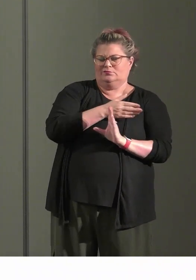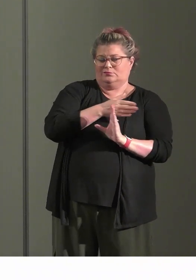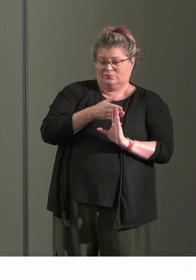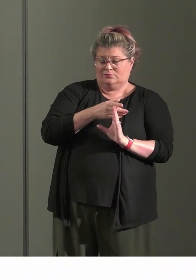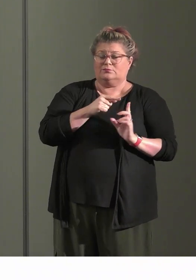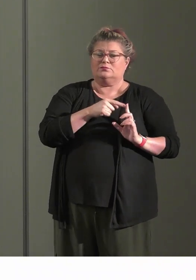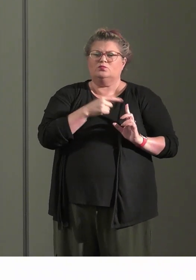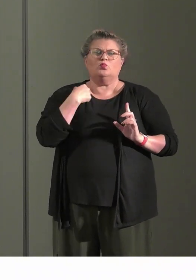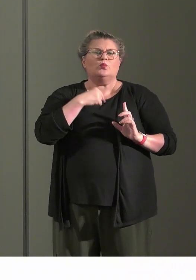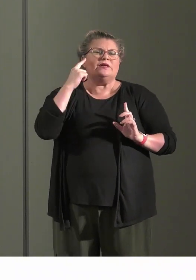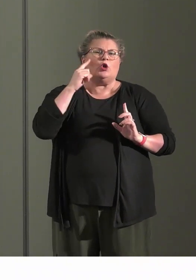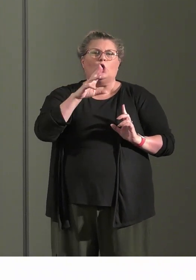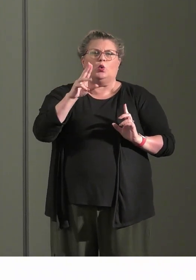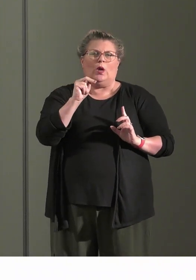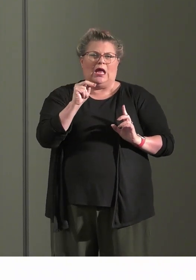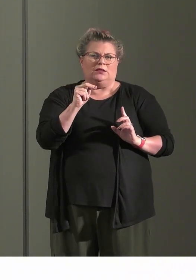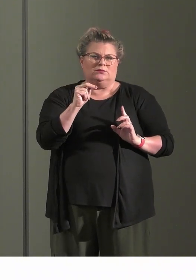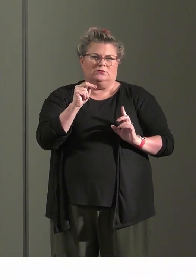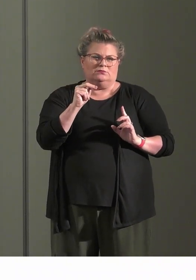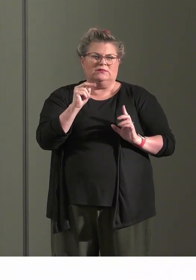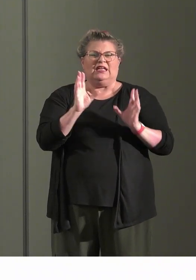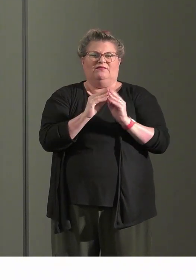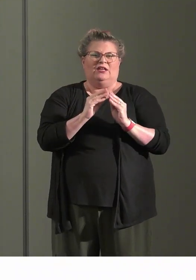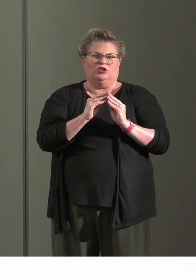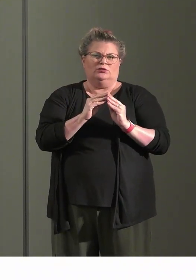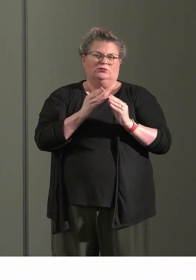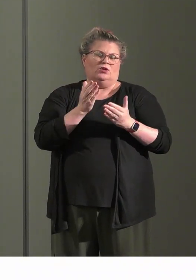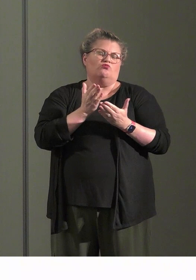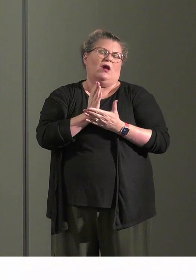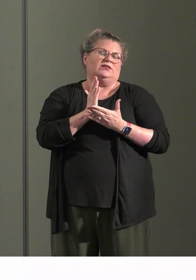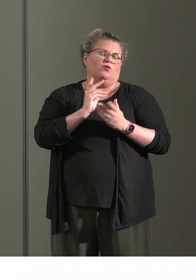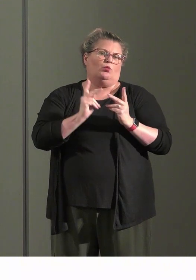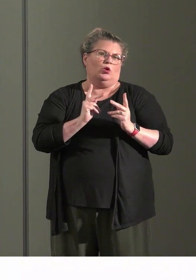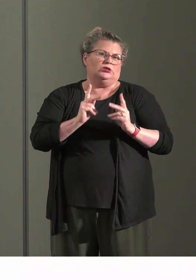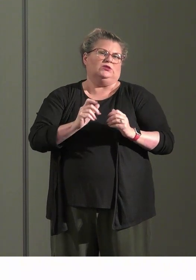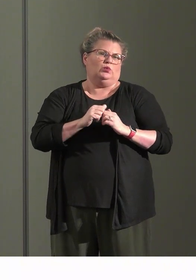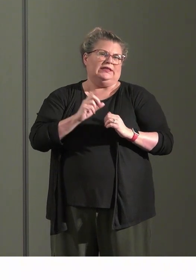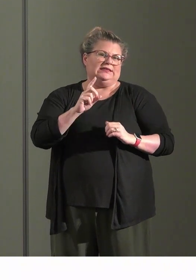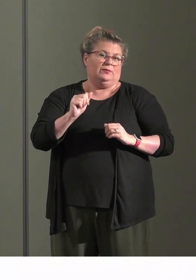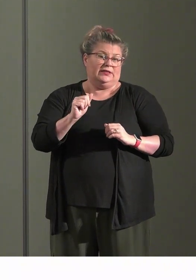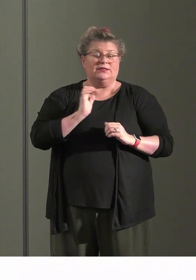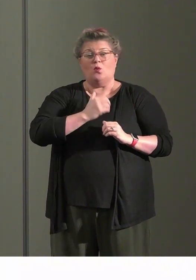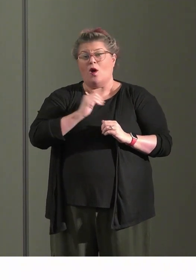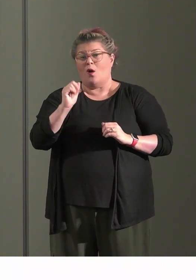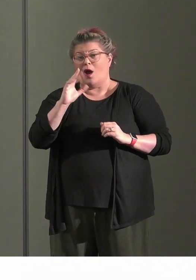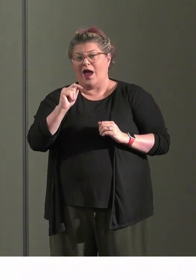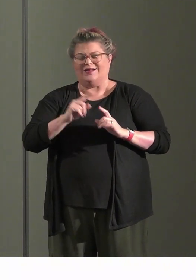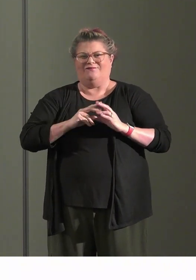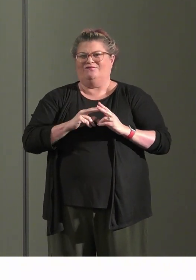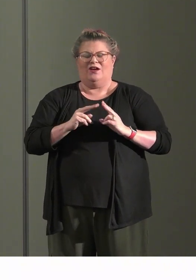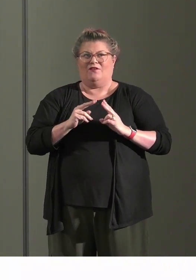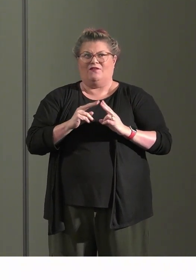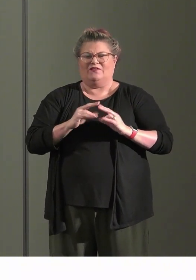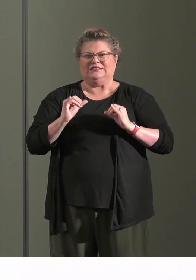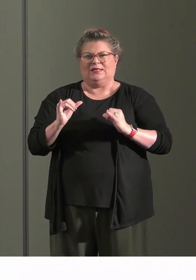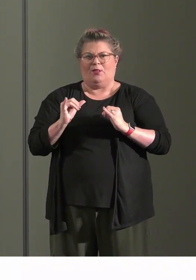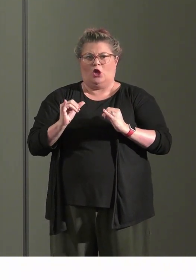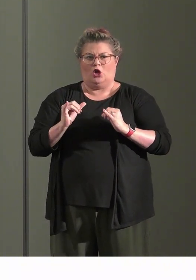heard of the UN of the convenience of rights of People With Disabilities it is similar to that.